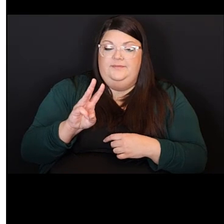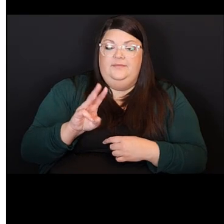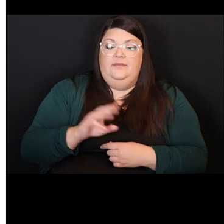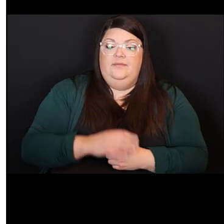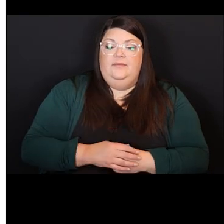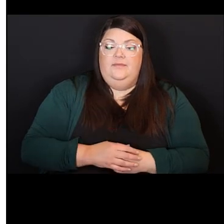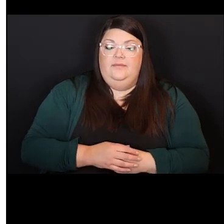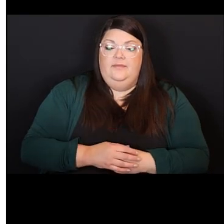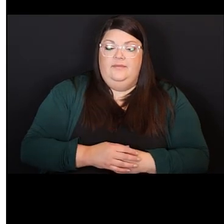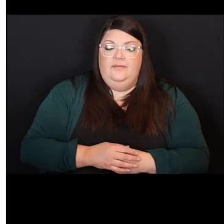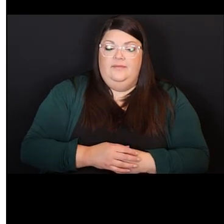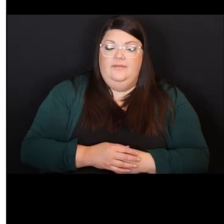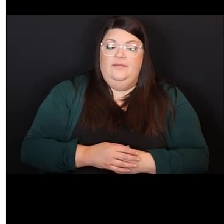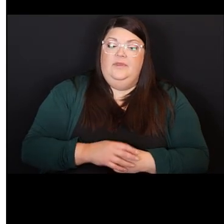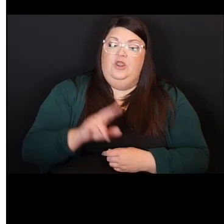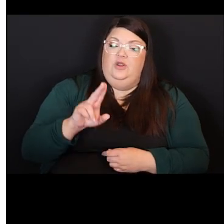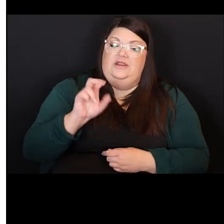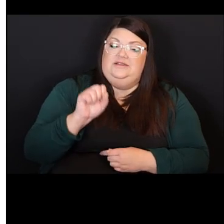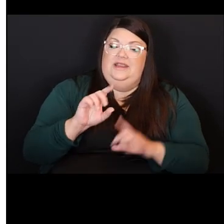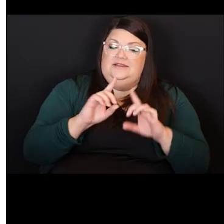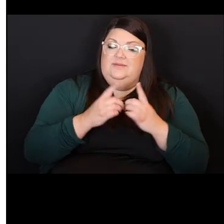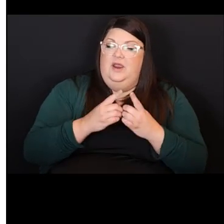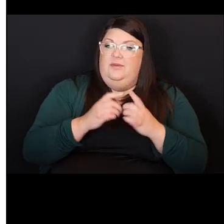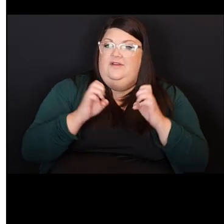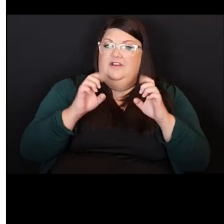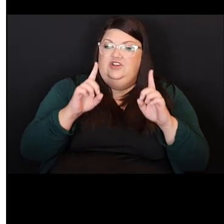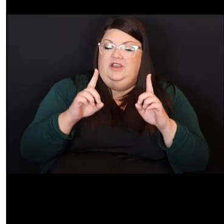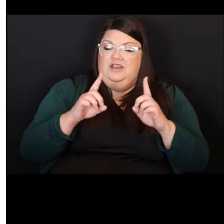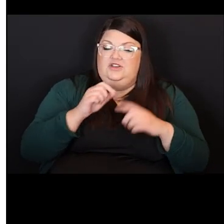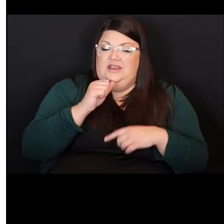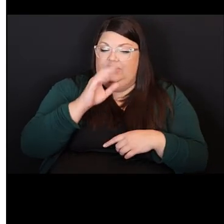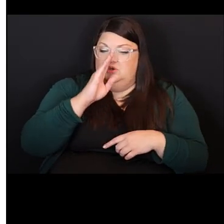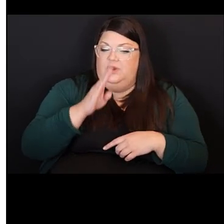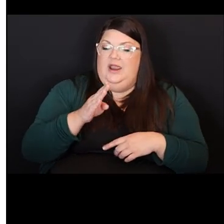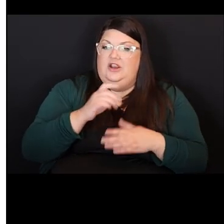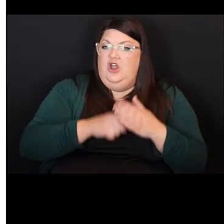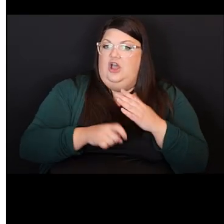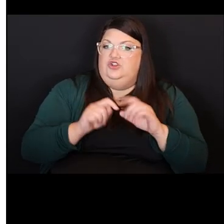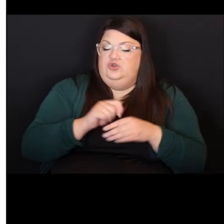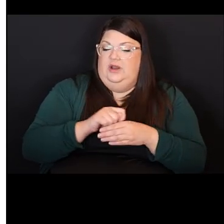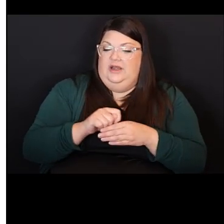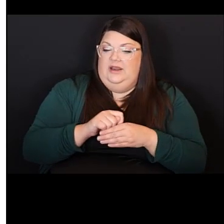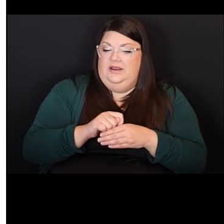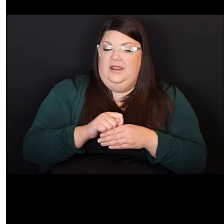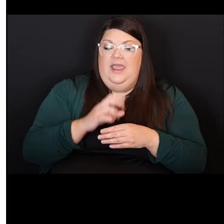the United States Department of Education Indirect Cost Training, and the United